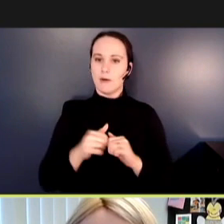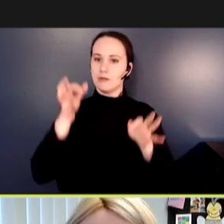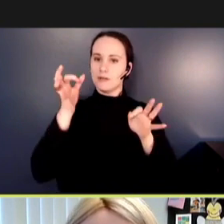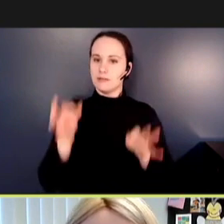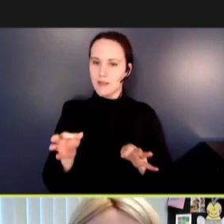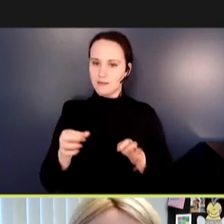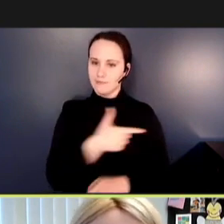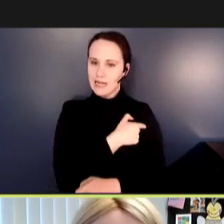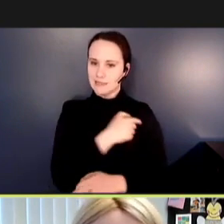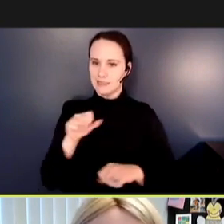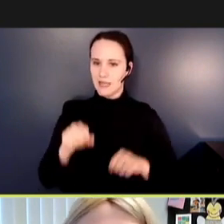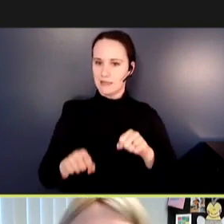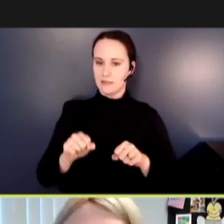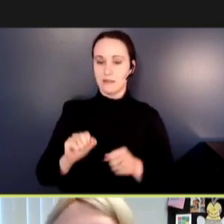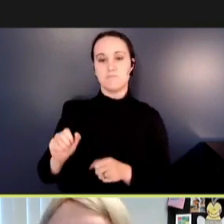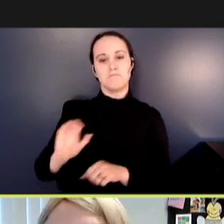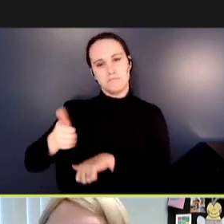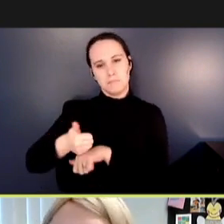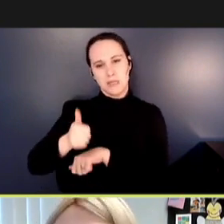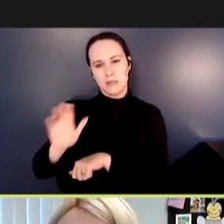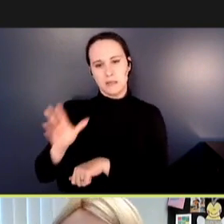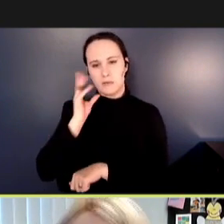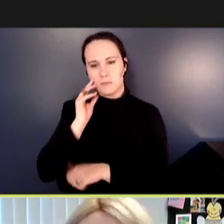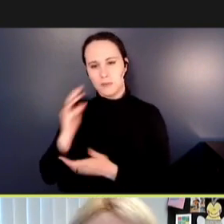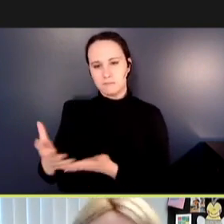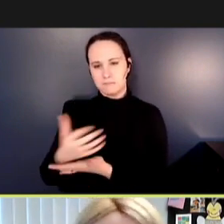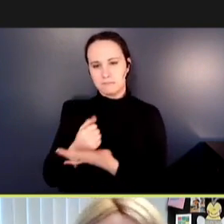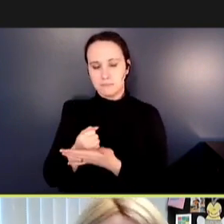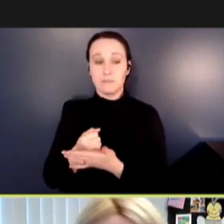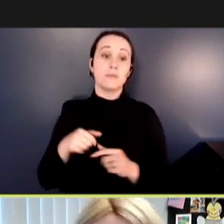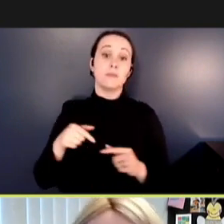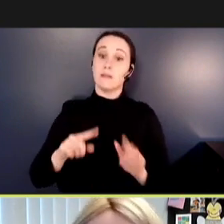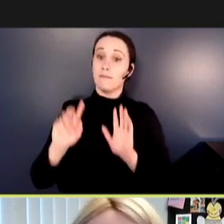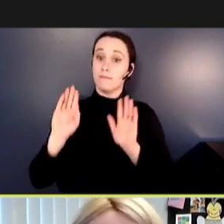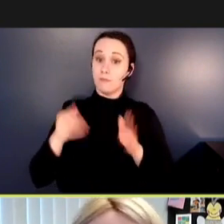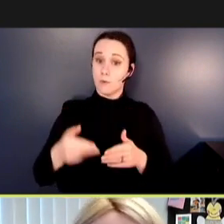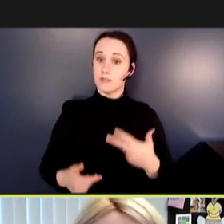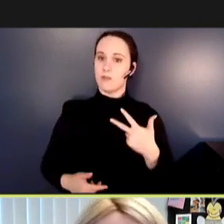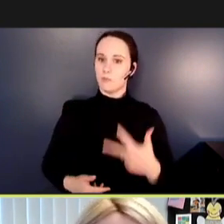are based on their collective experience and this focused on three major domains. The first